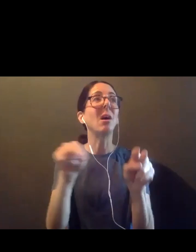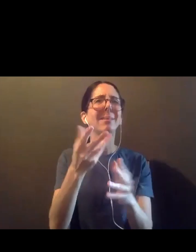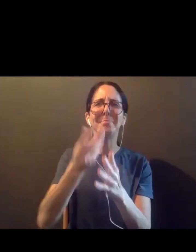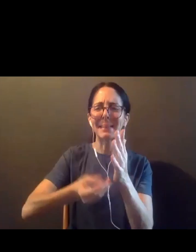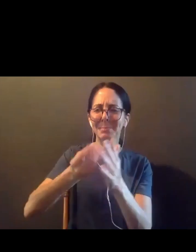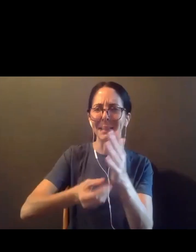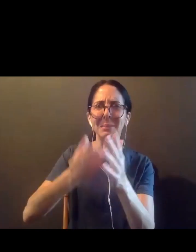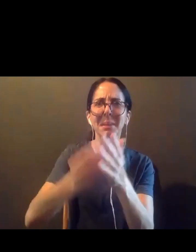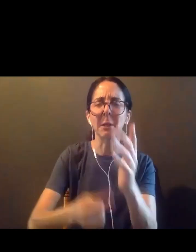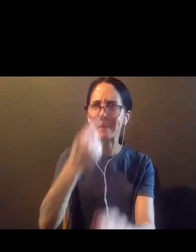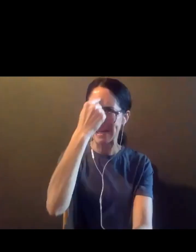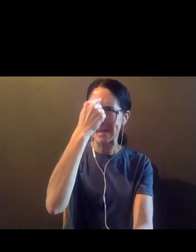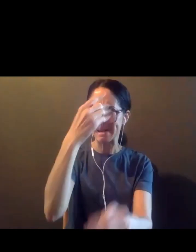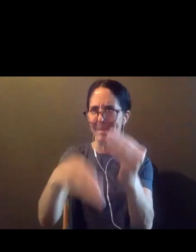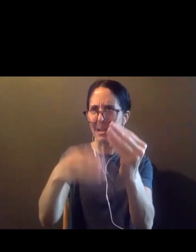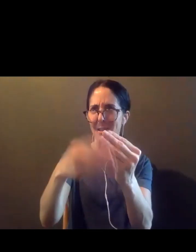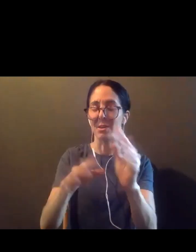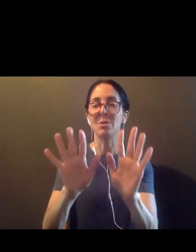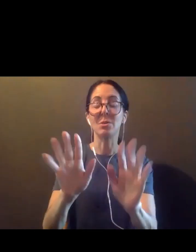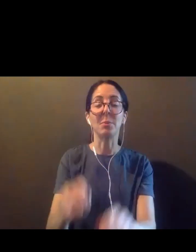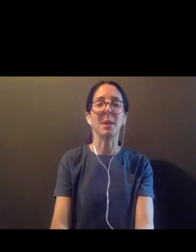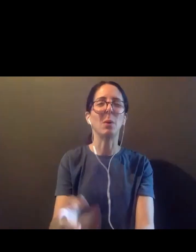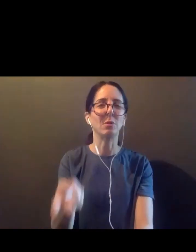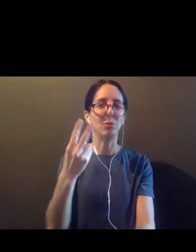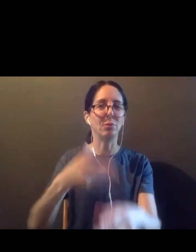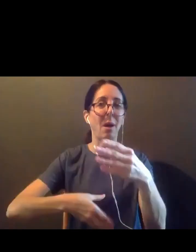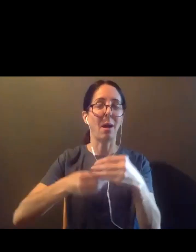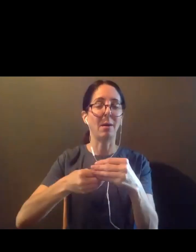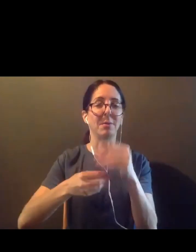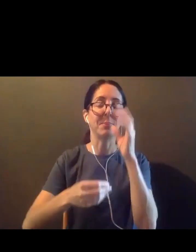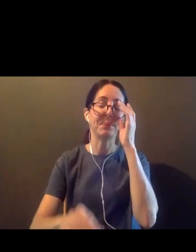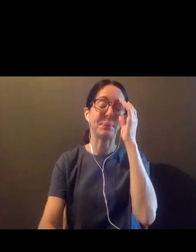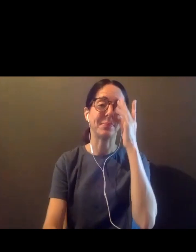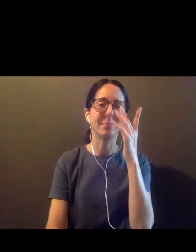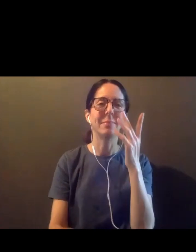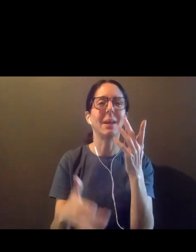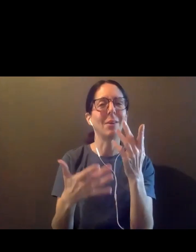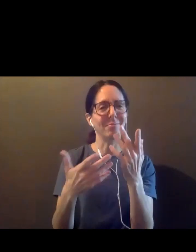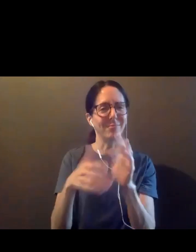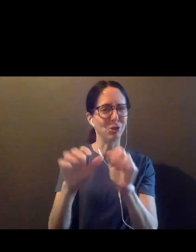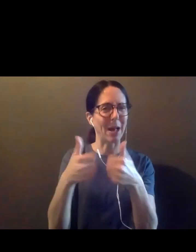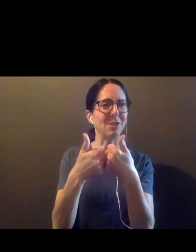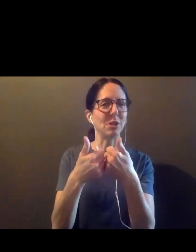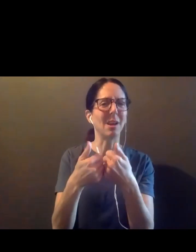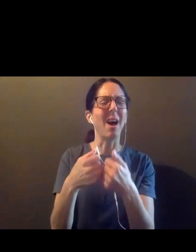So, a couple of things that I wanted to add in here that are part of the challenges which I thought I missed in the beginning.